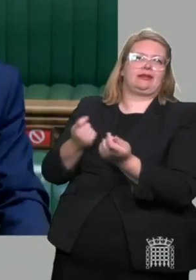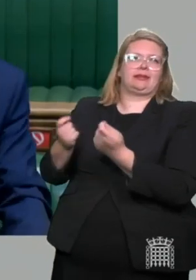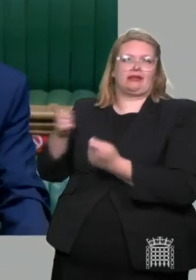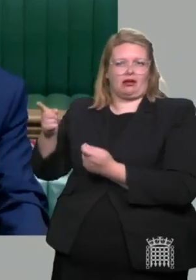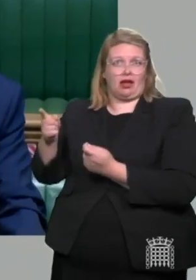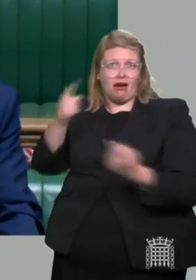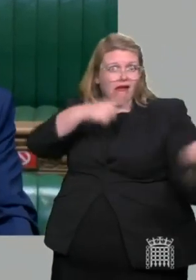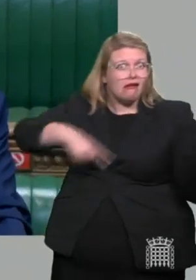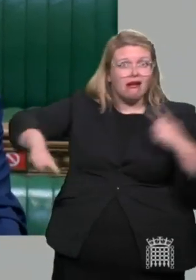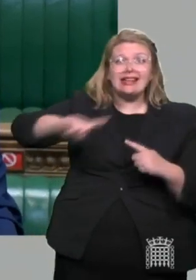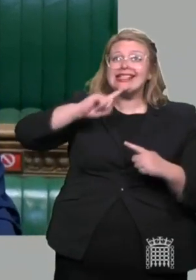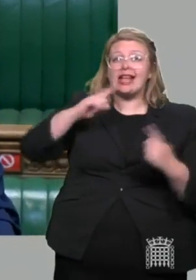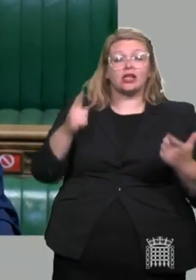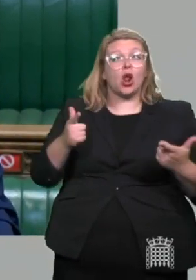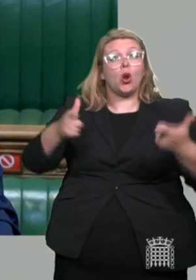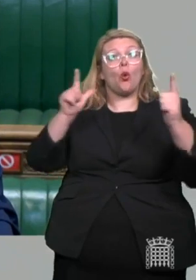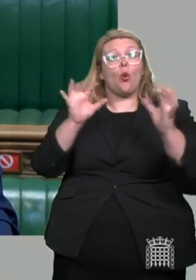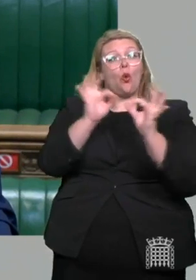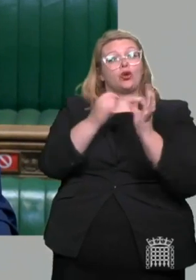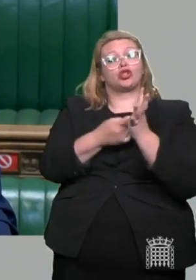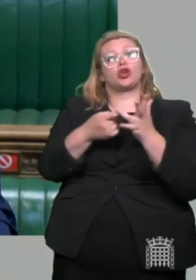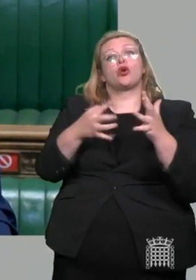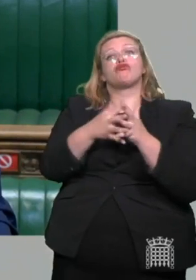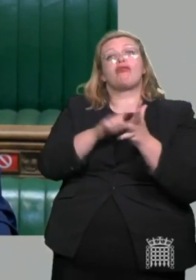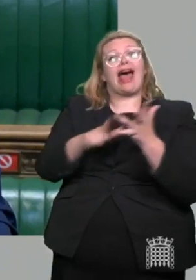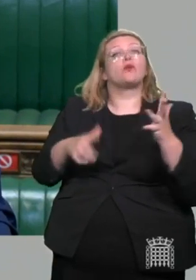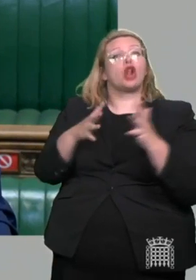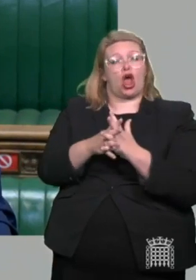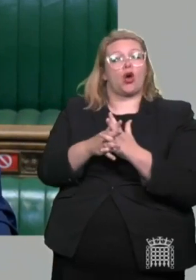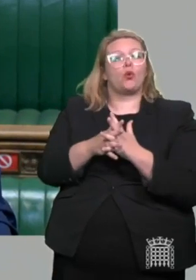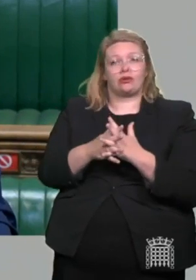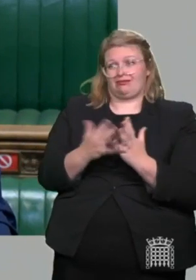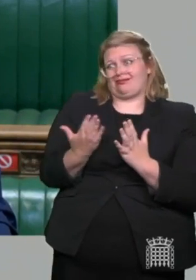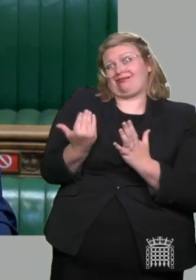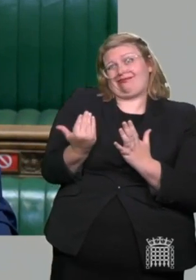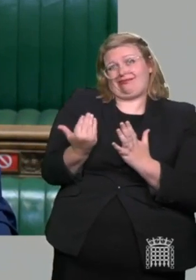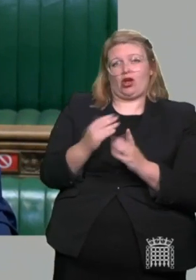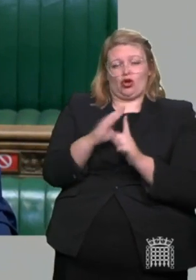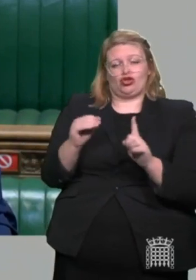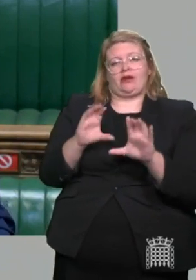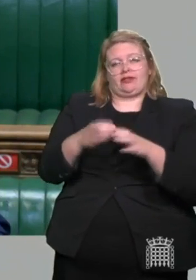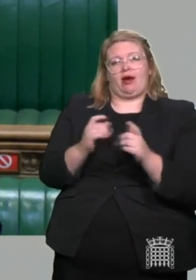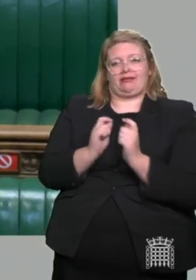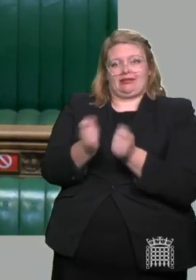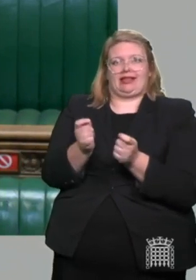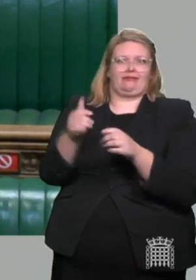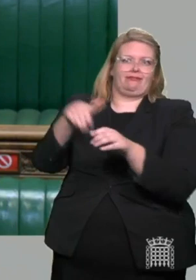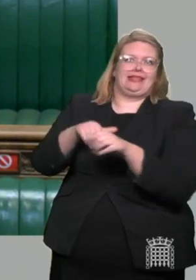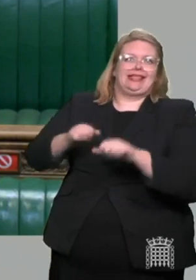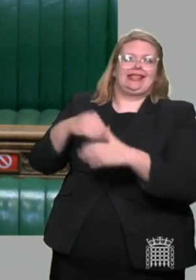who just happens to have been given a peerage by the Conservative party, was asked to donate £58,000 to help pay for the cost of this refurbishment.